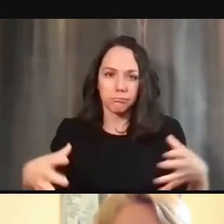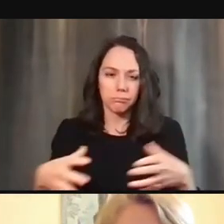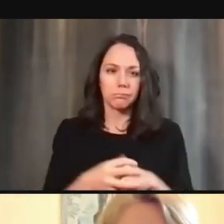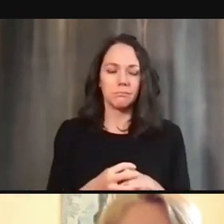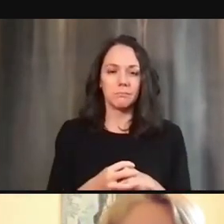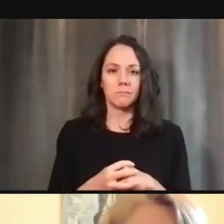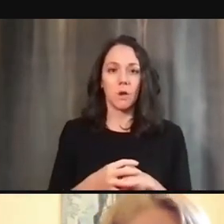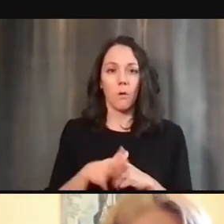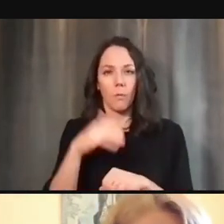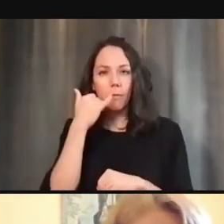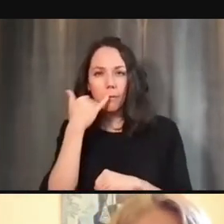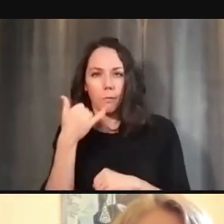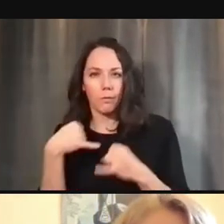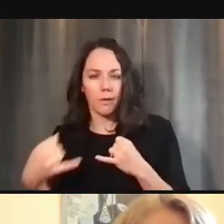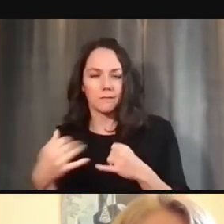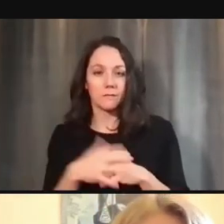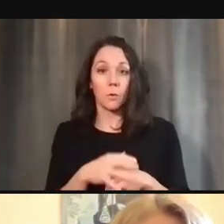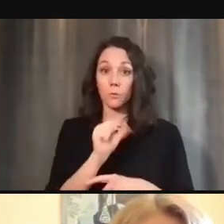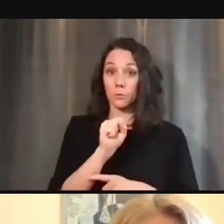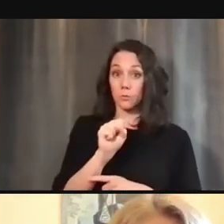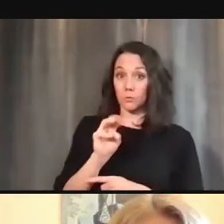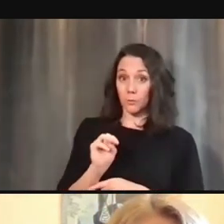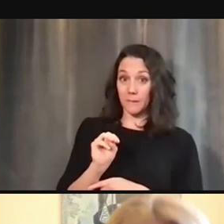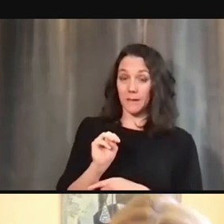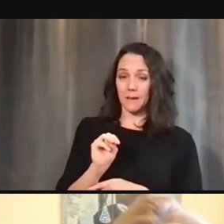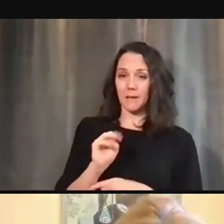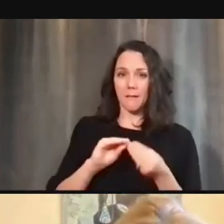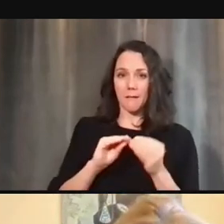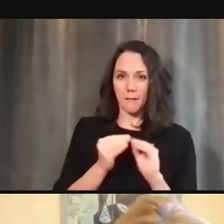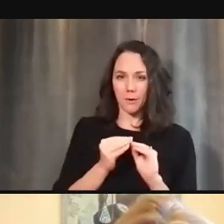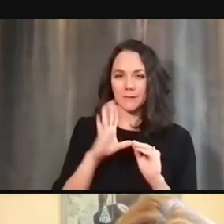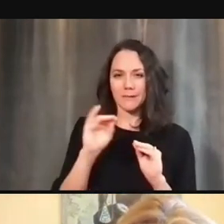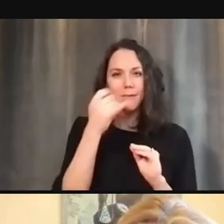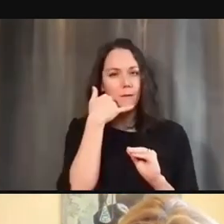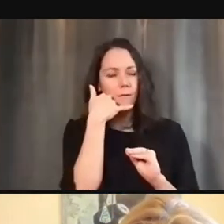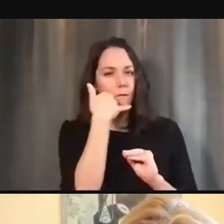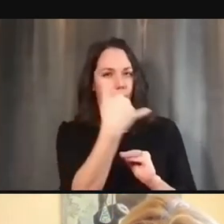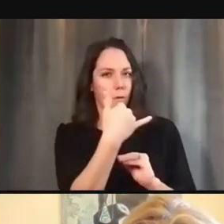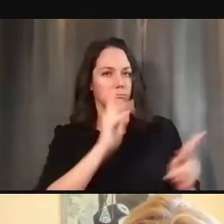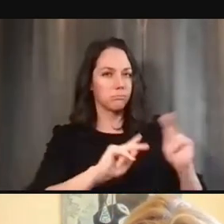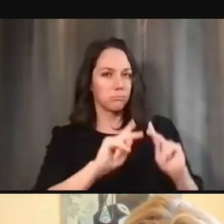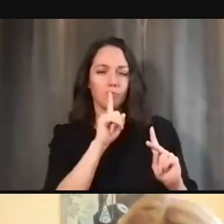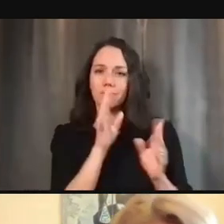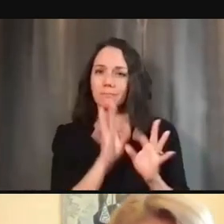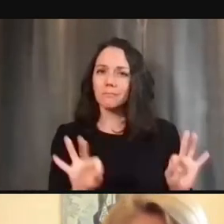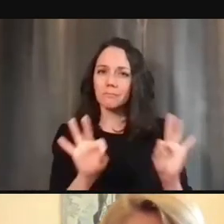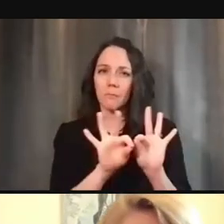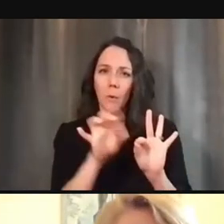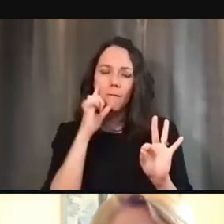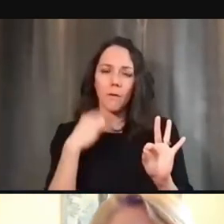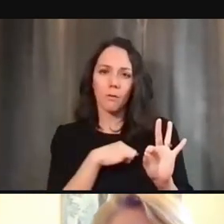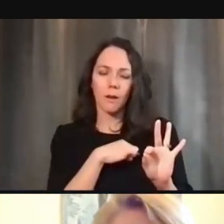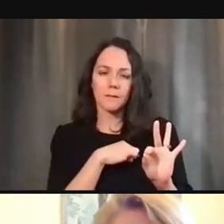and those call in numbers are really important to consider for us. But I also just think the anecdotal as